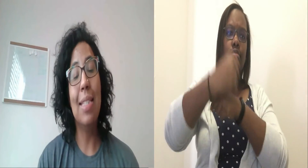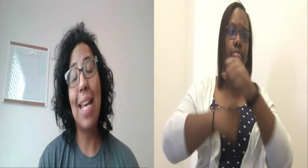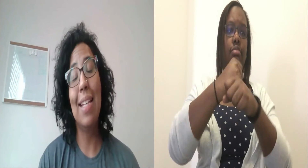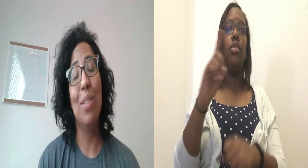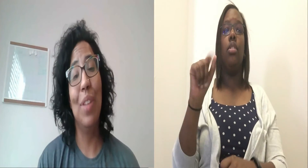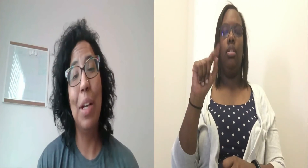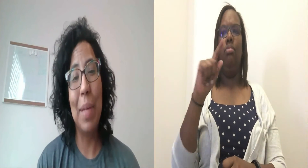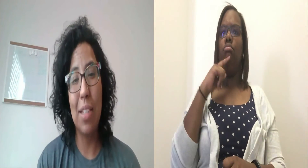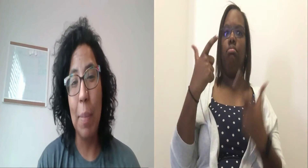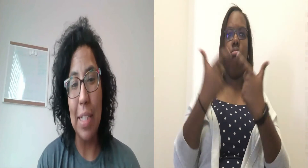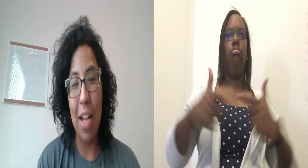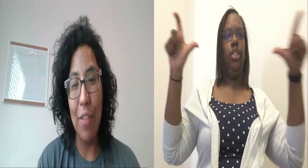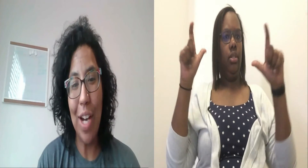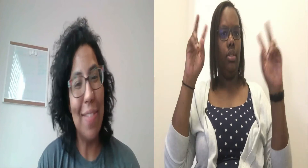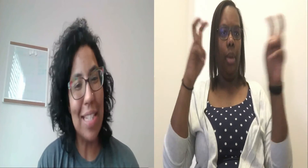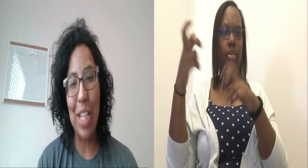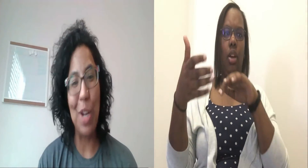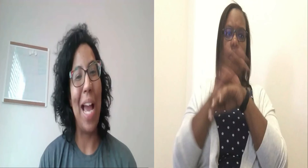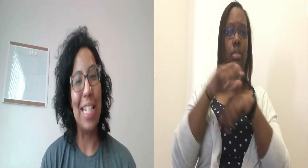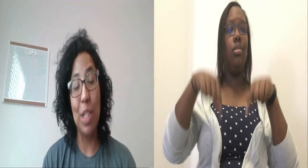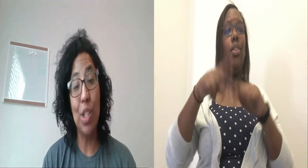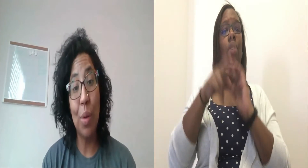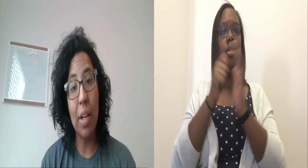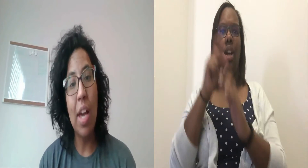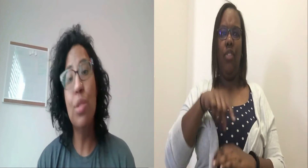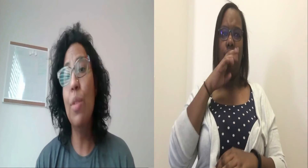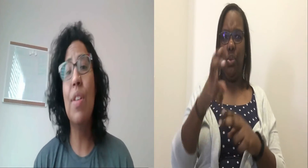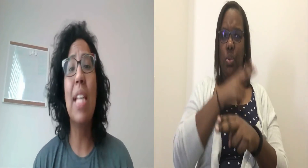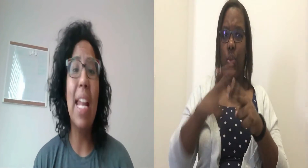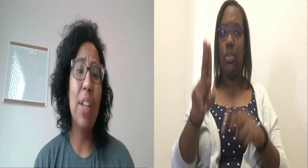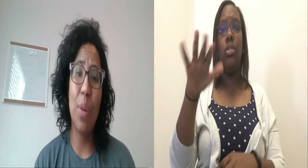Data is a very big topic to cover and this video had to be short so if there's any other